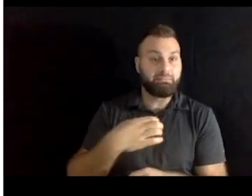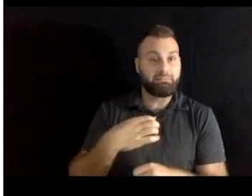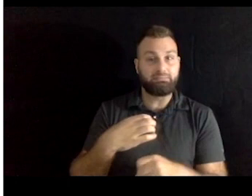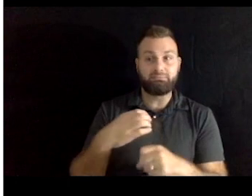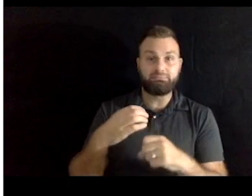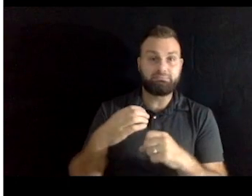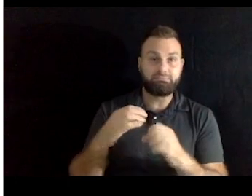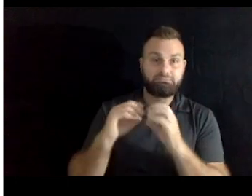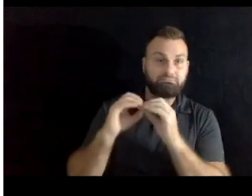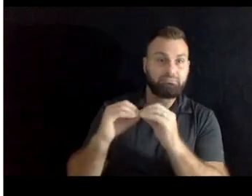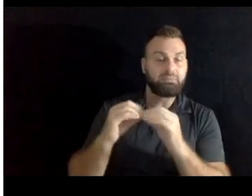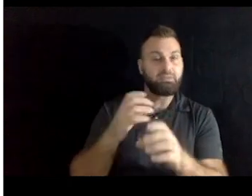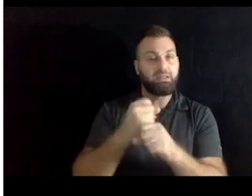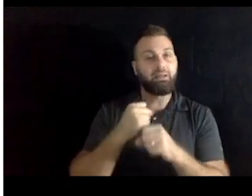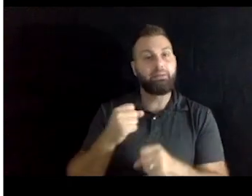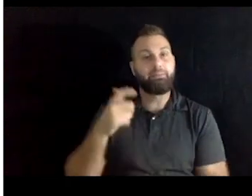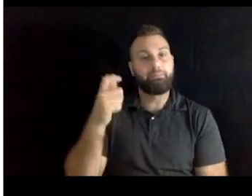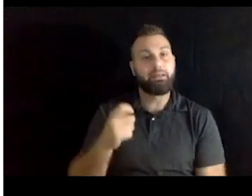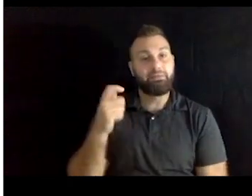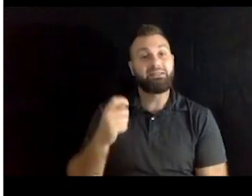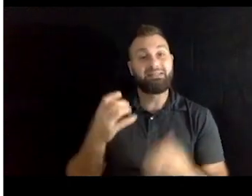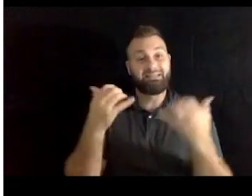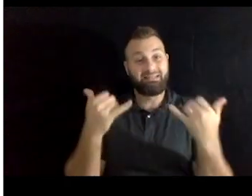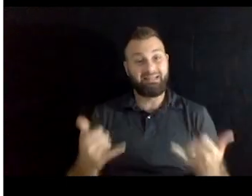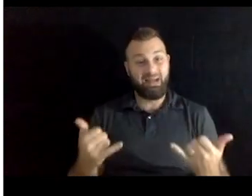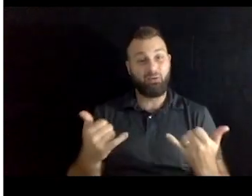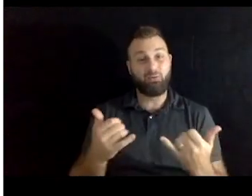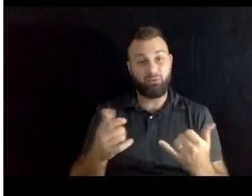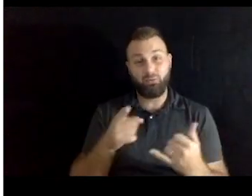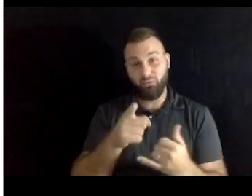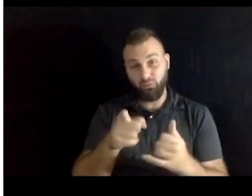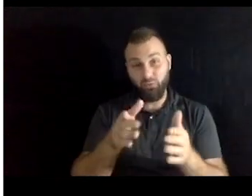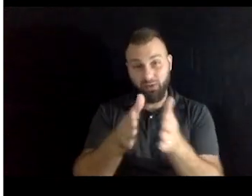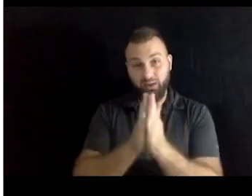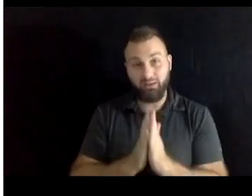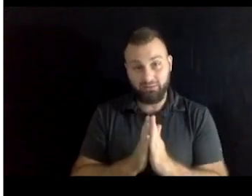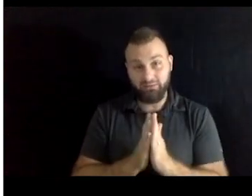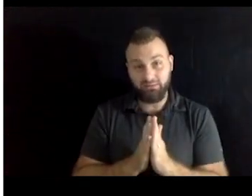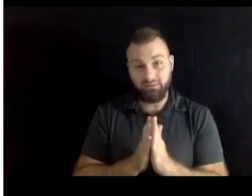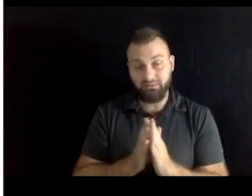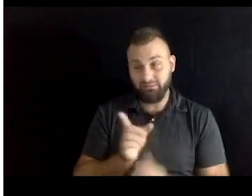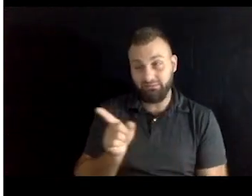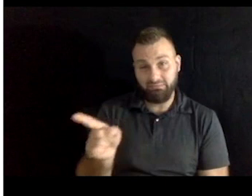And now you're asking them through various programs to see if said to say, hey,